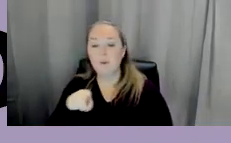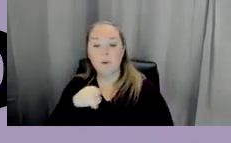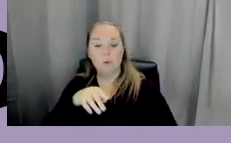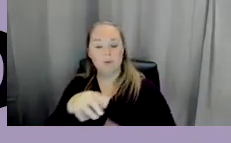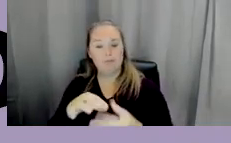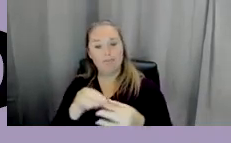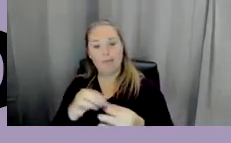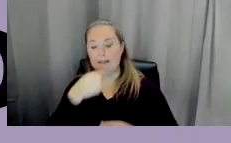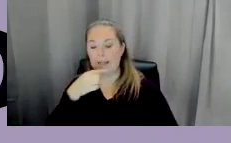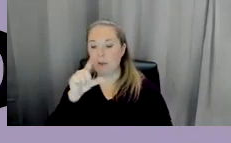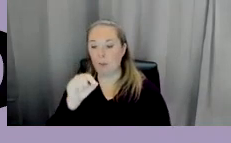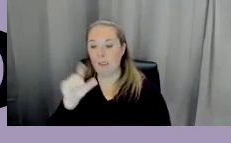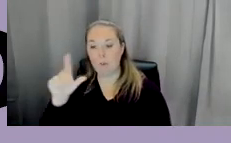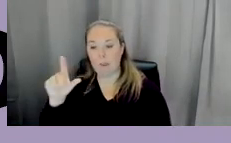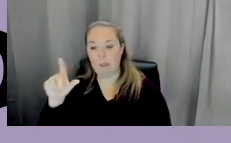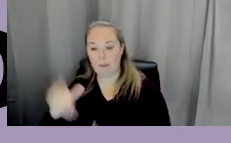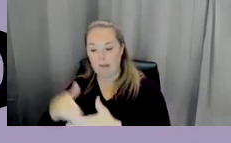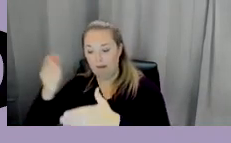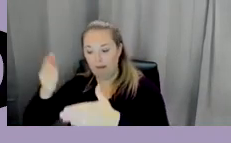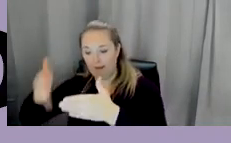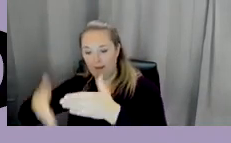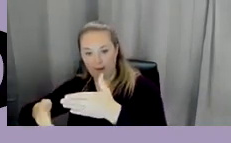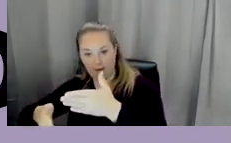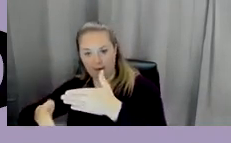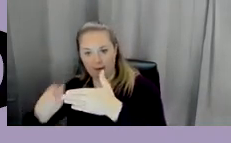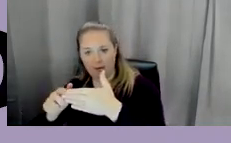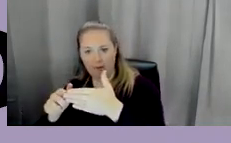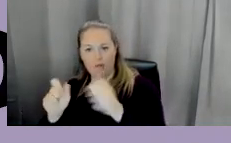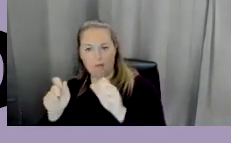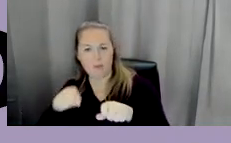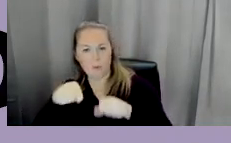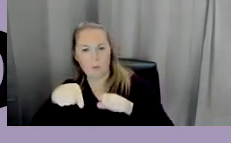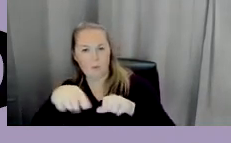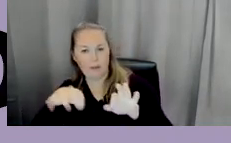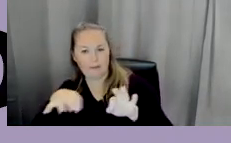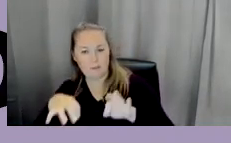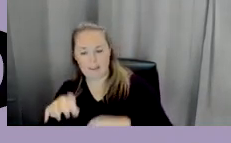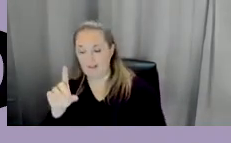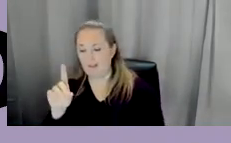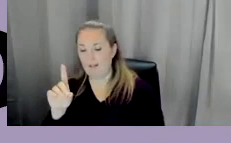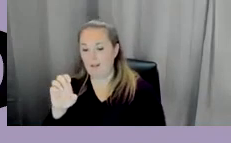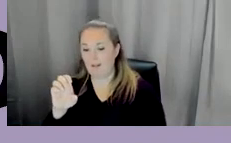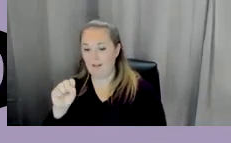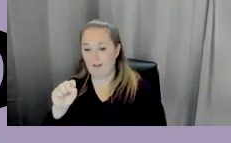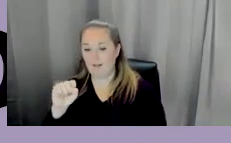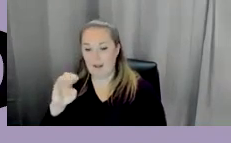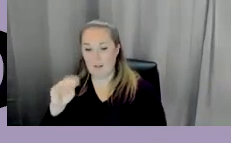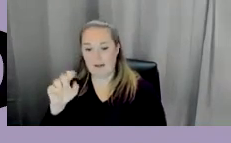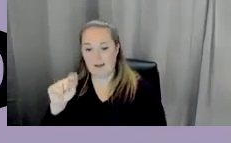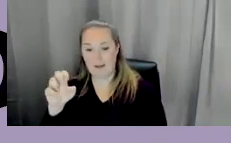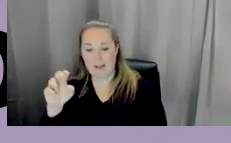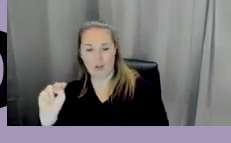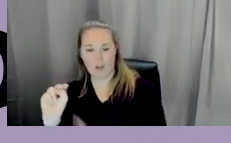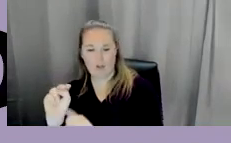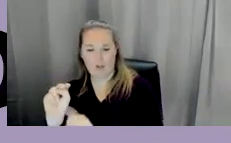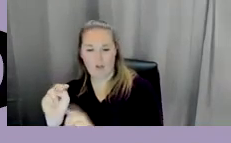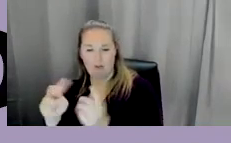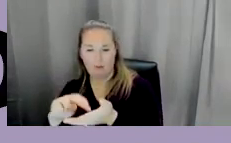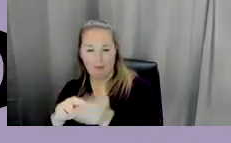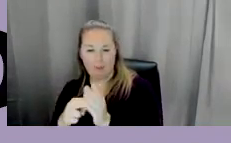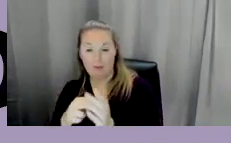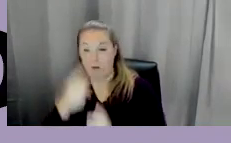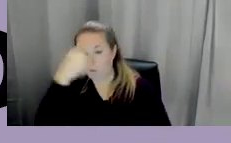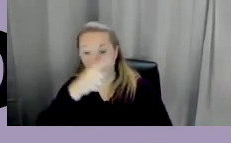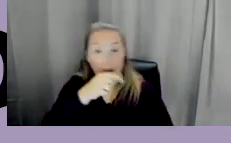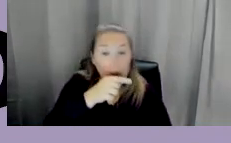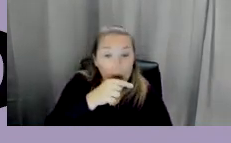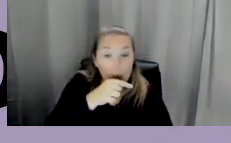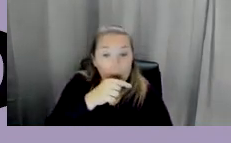DISSEMINATION